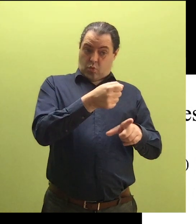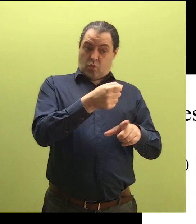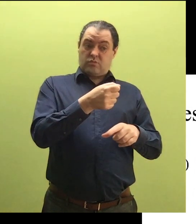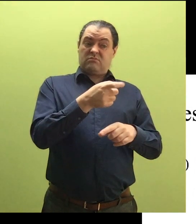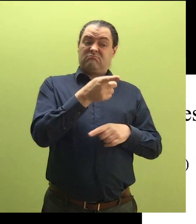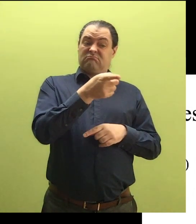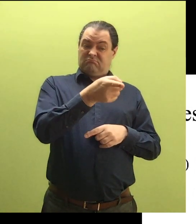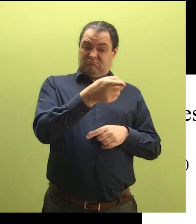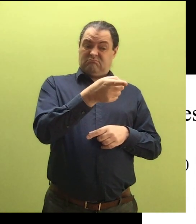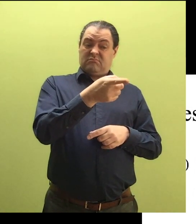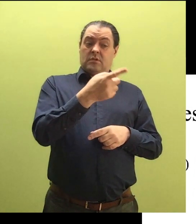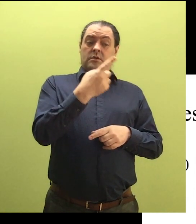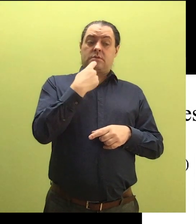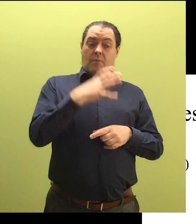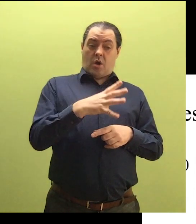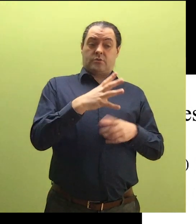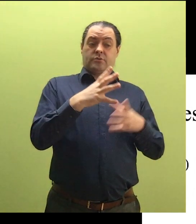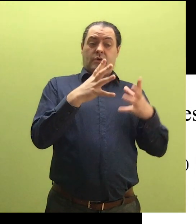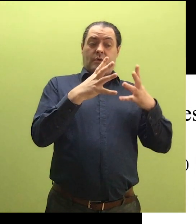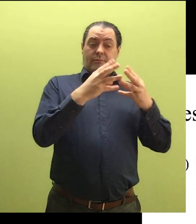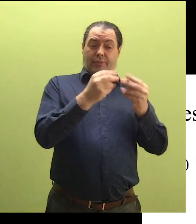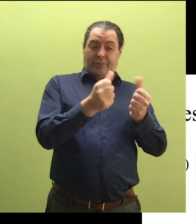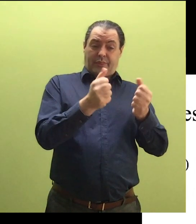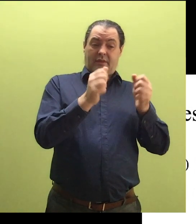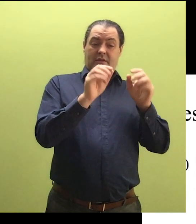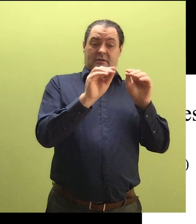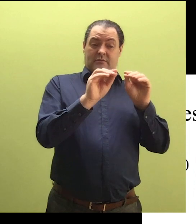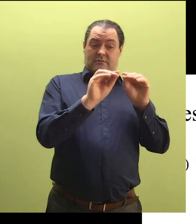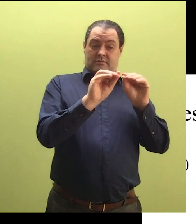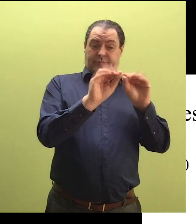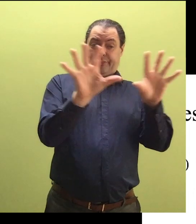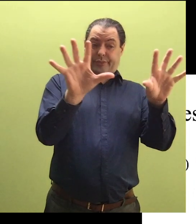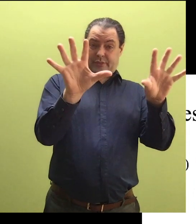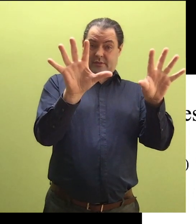like here in - 23, where the second predicate is the lexical